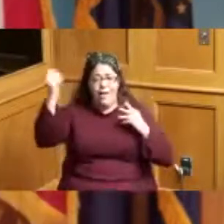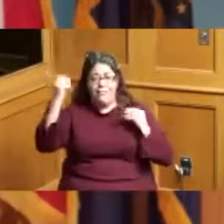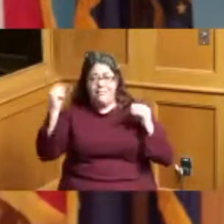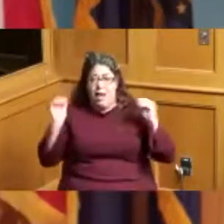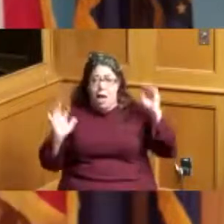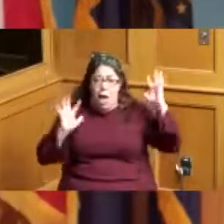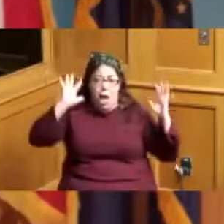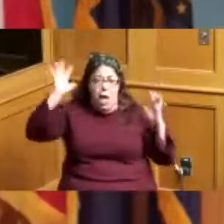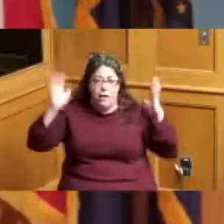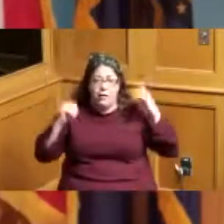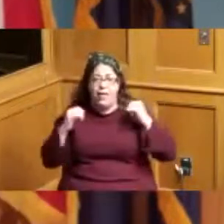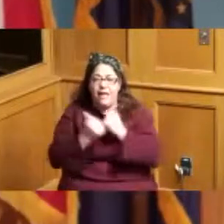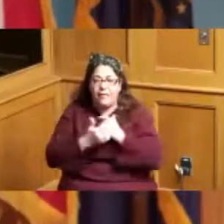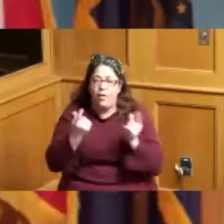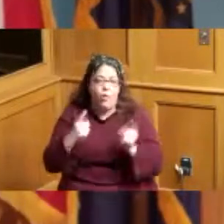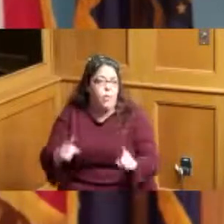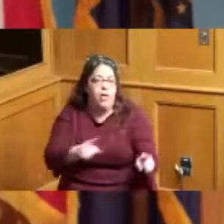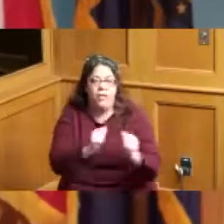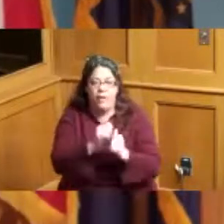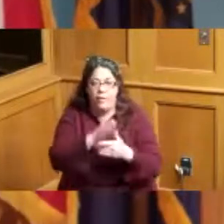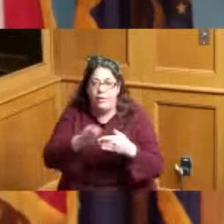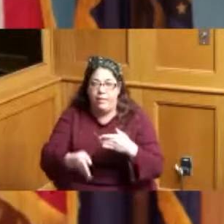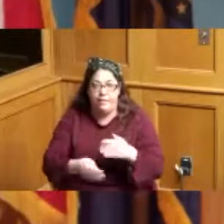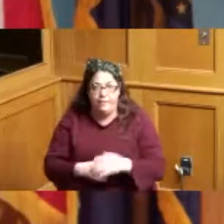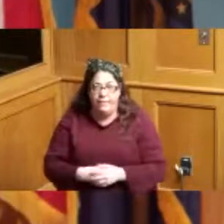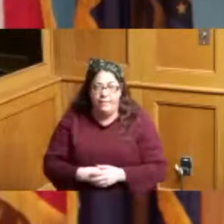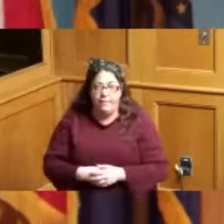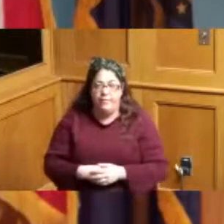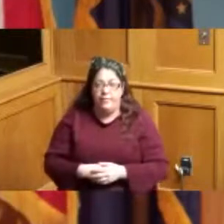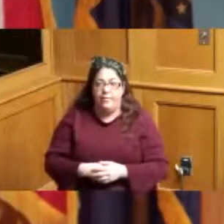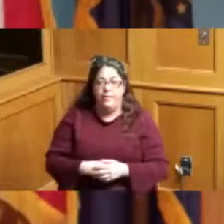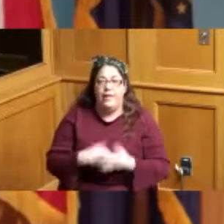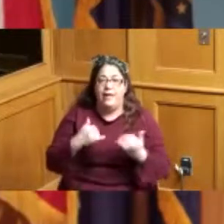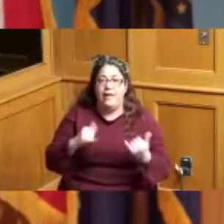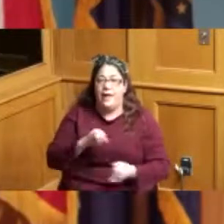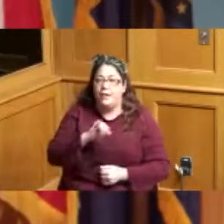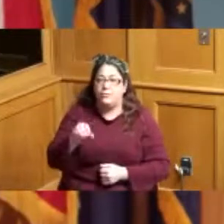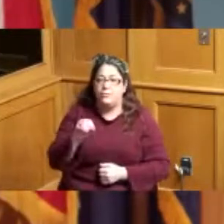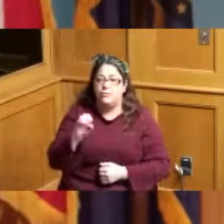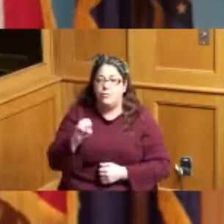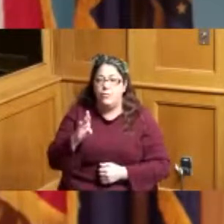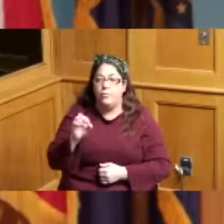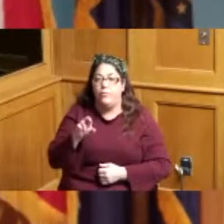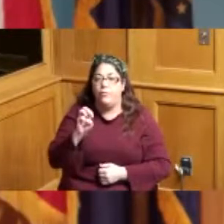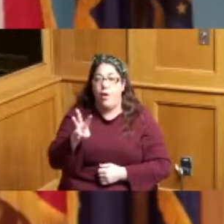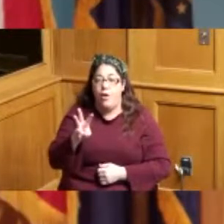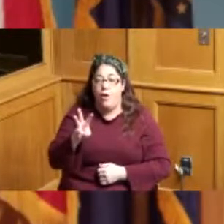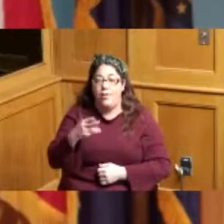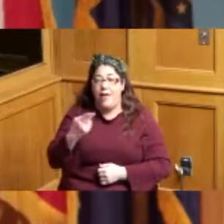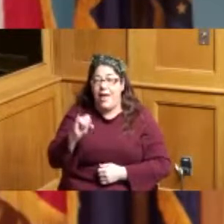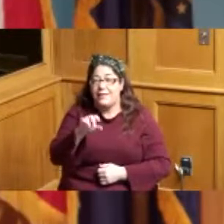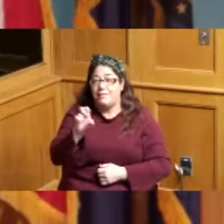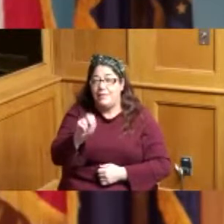kind of stuff going on in Cleveland and now we've got Joe Burrow Heisman Trophy winner from Ohio